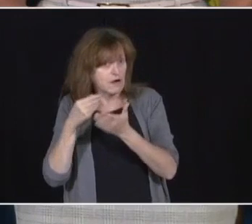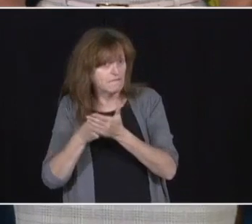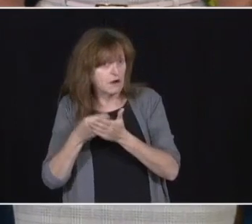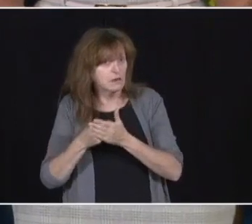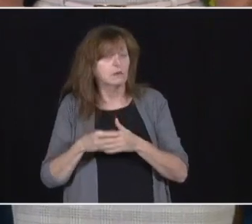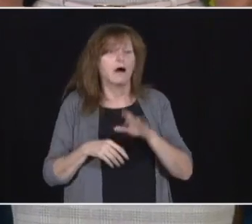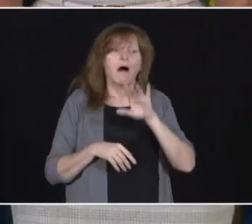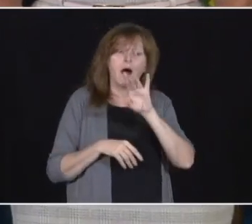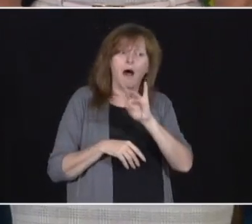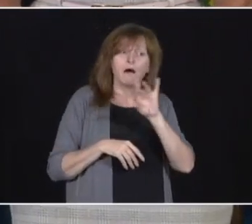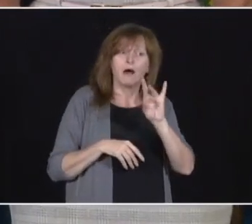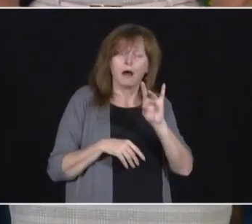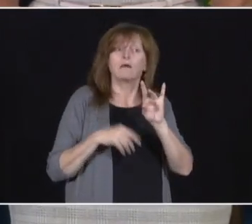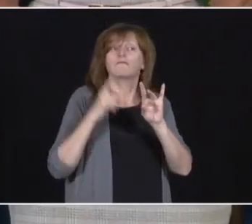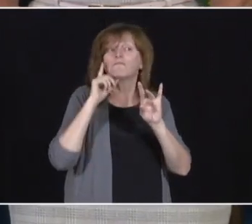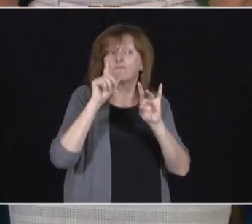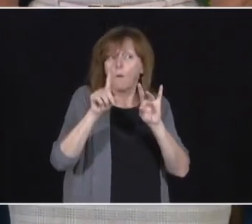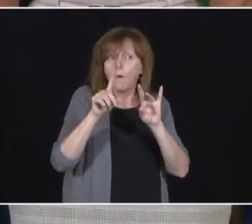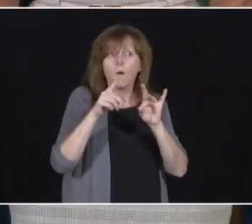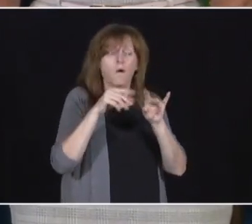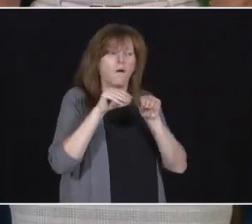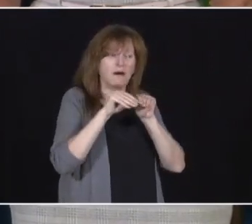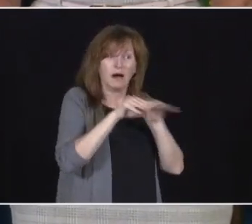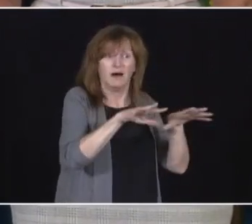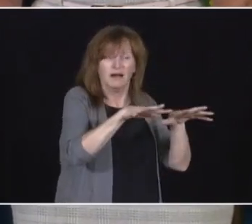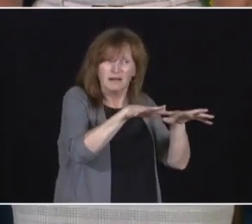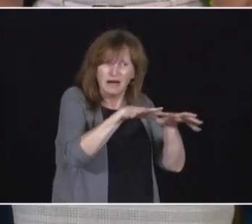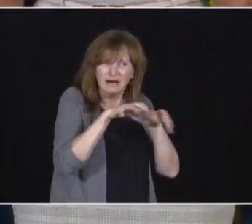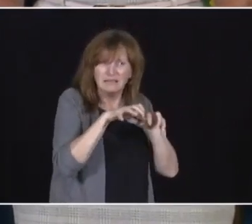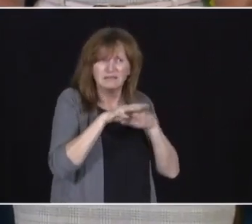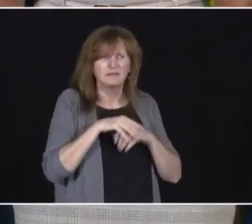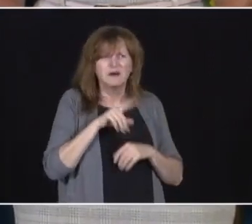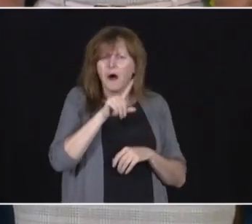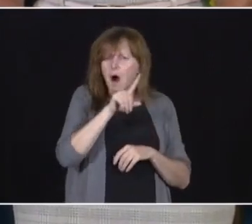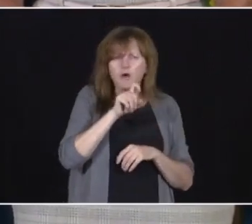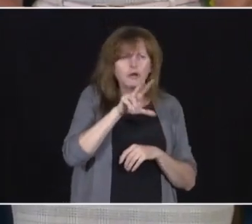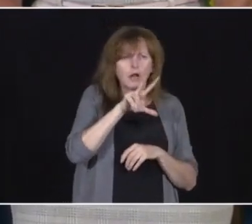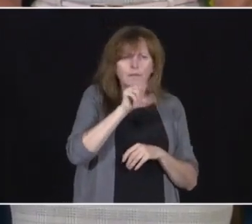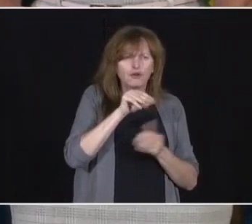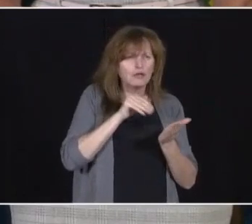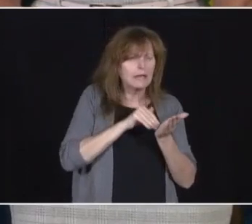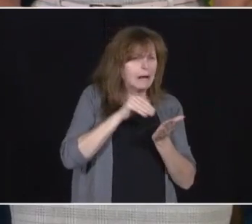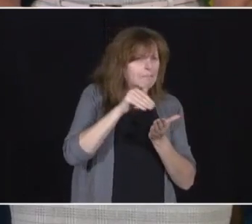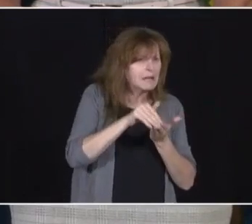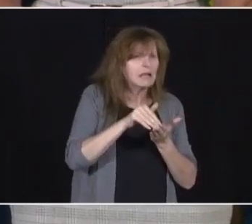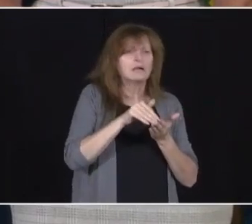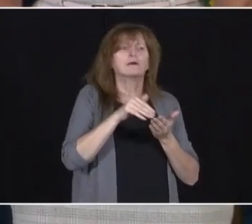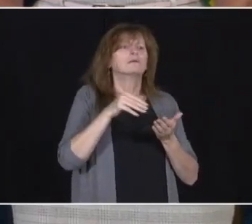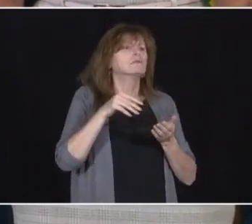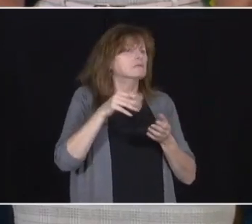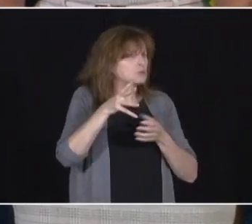And there is 25 million for emergency funding and another 88 million for prevention and containment of the virus. Another 130 million to create additional